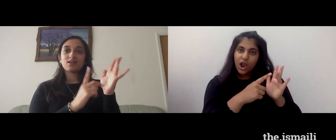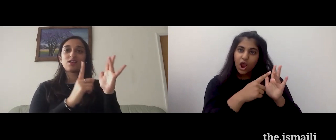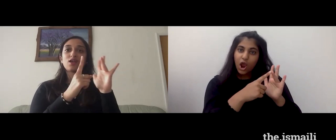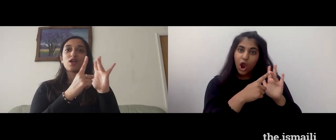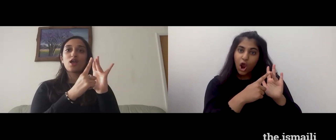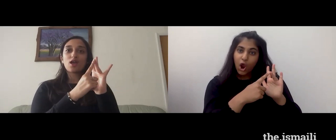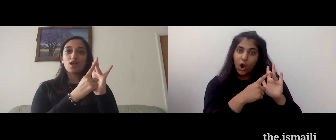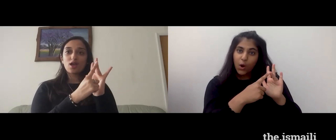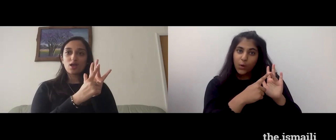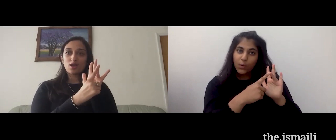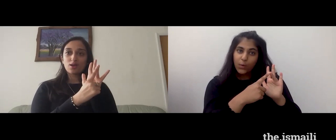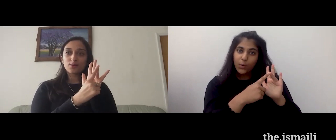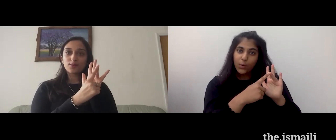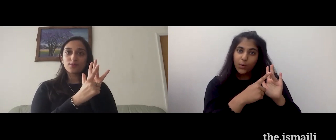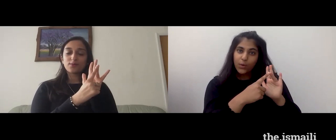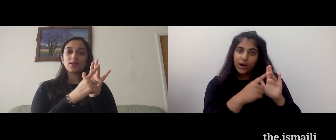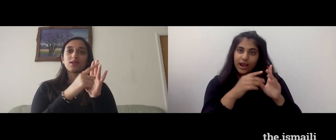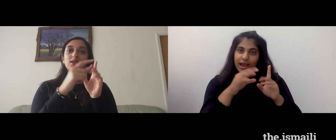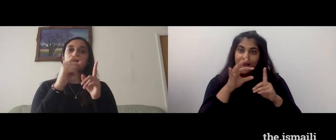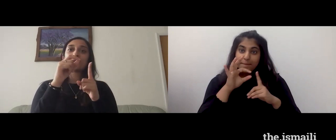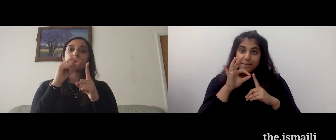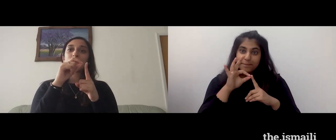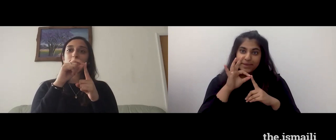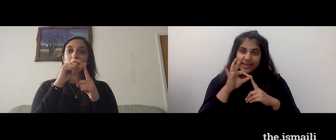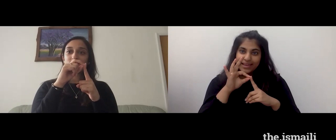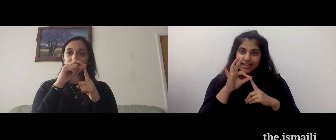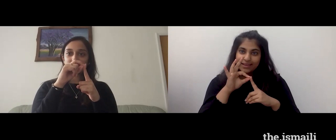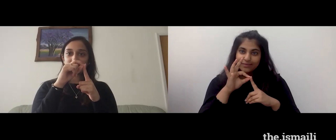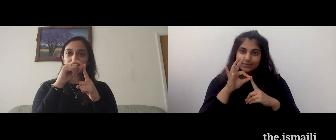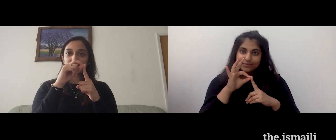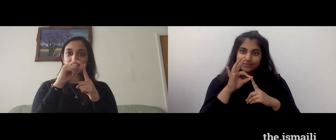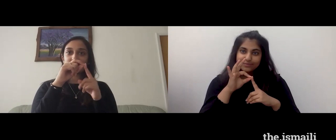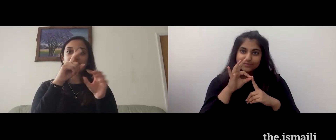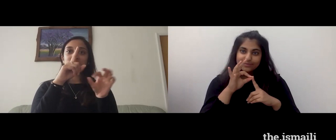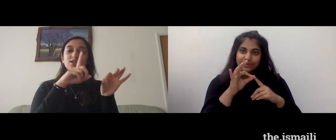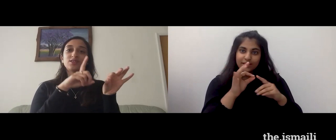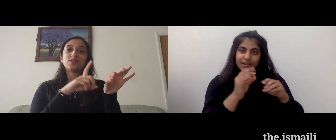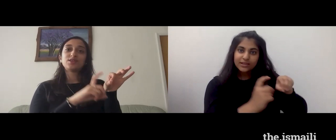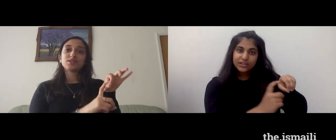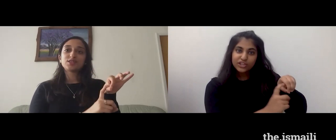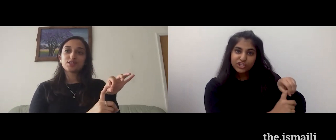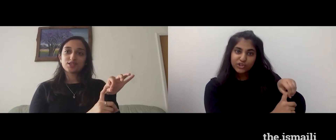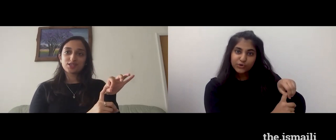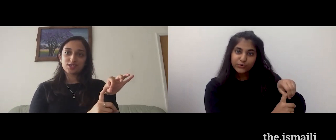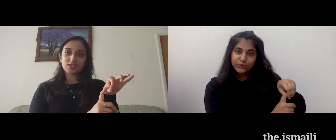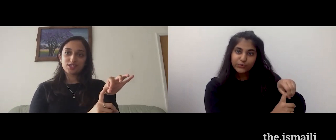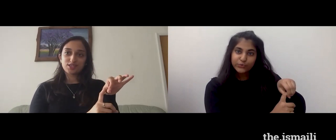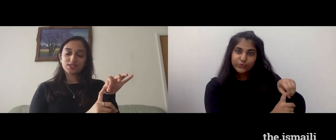"O" "P" "Q"